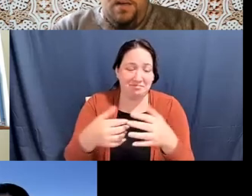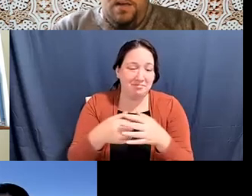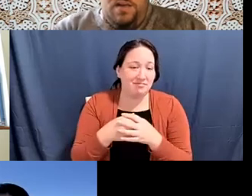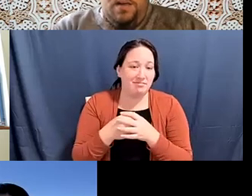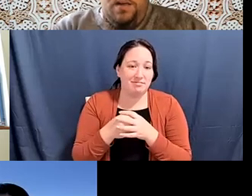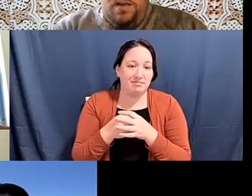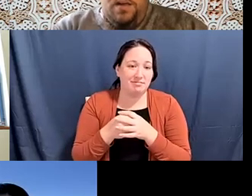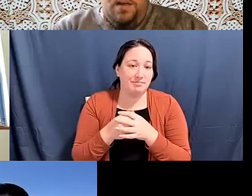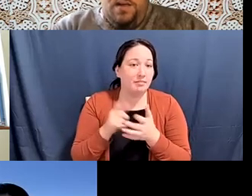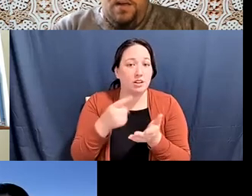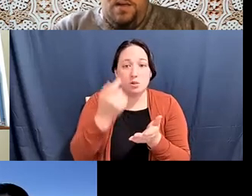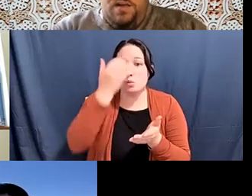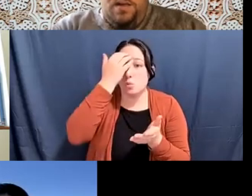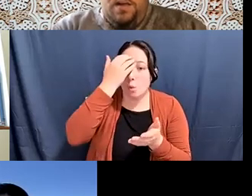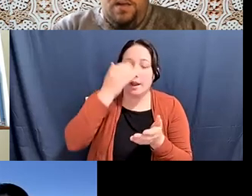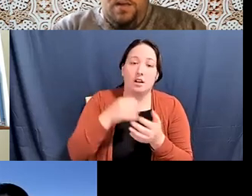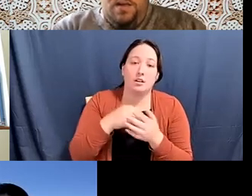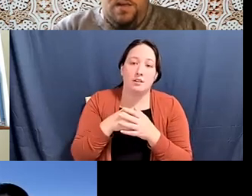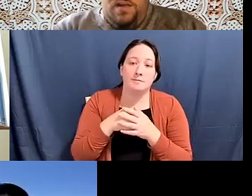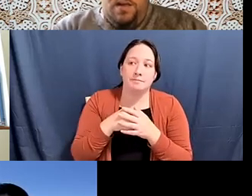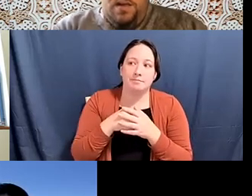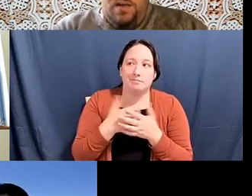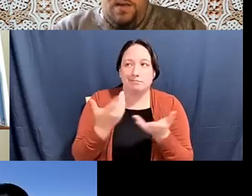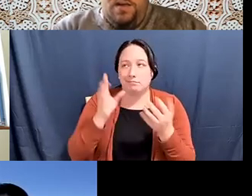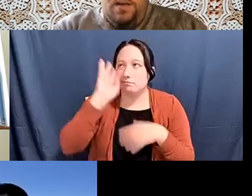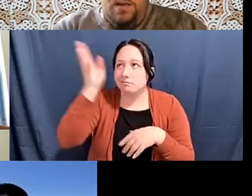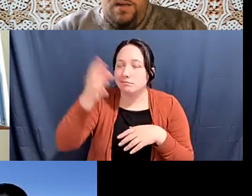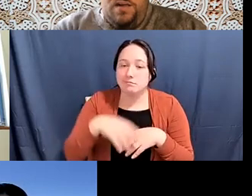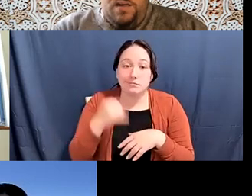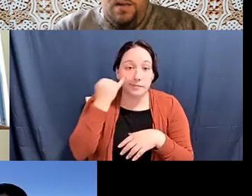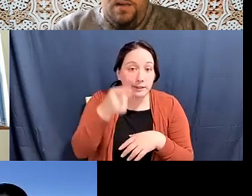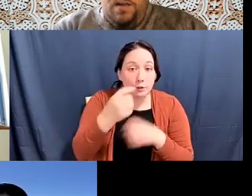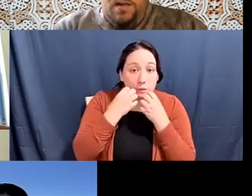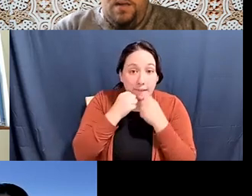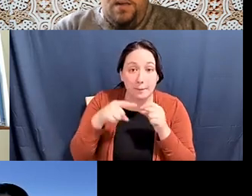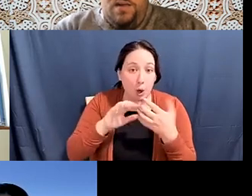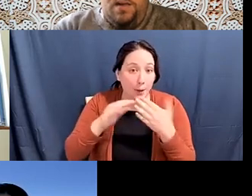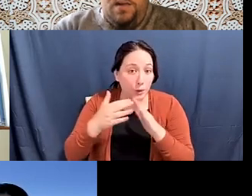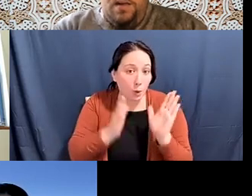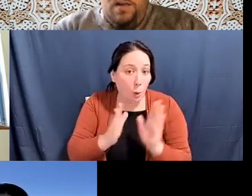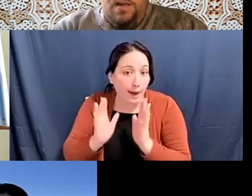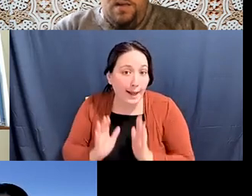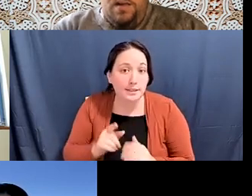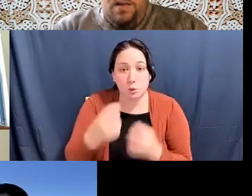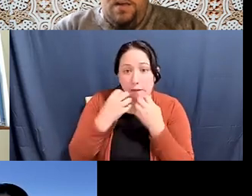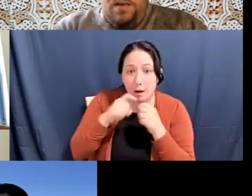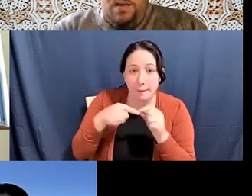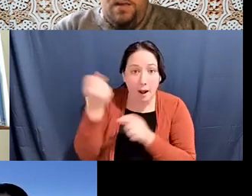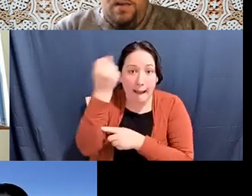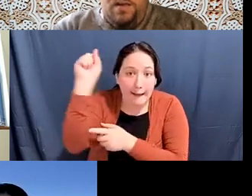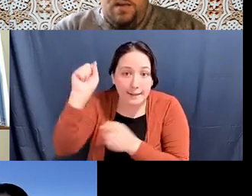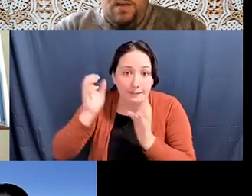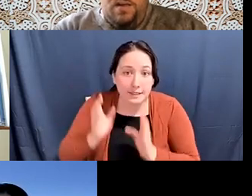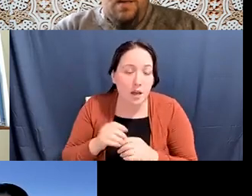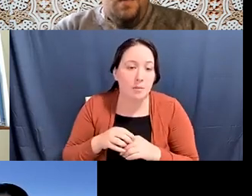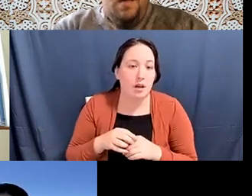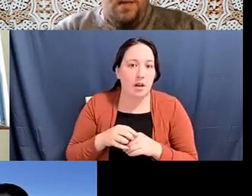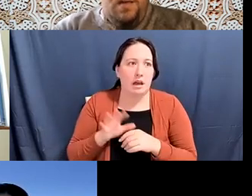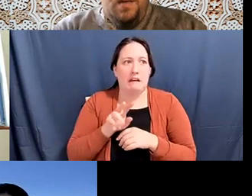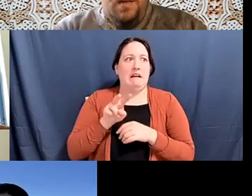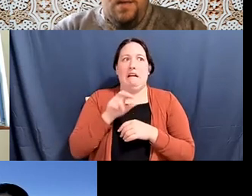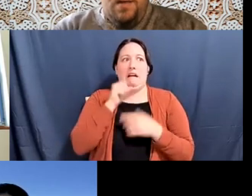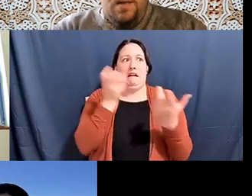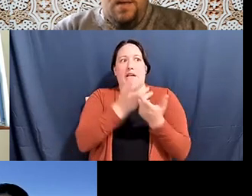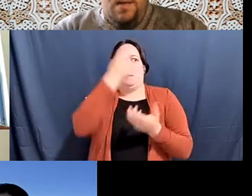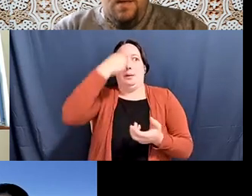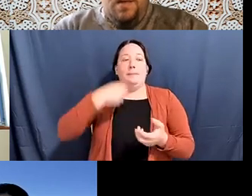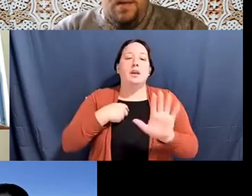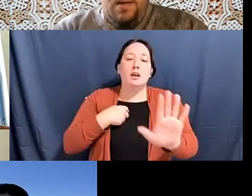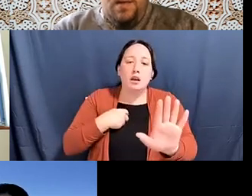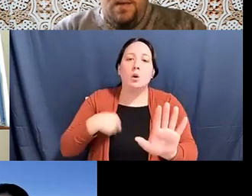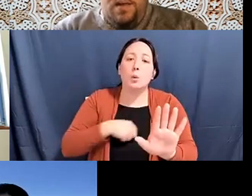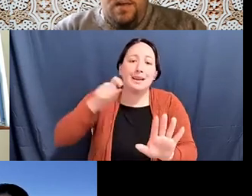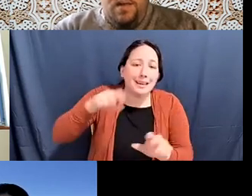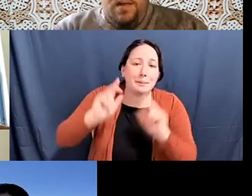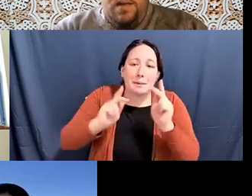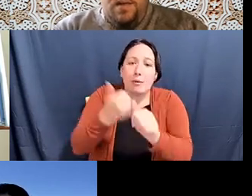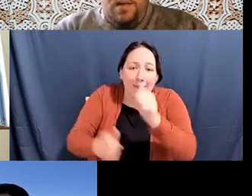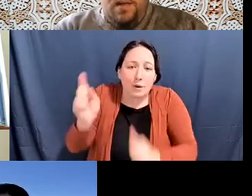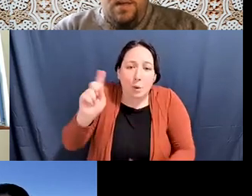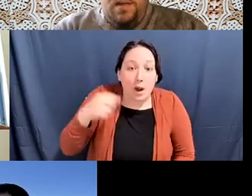Alex Tom he/him: knowing that, you know, let's say you want to do community organizing and you do some activism you're like oh gosh, this is not really for me. We need people everywhere. We need lawyers educators, we... we need